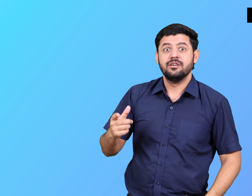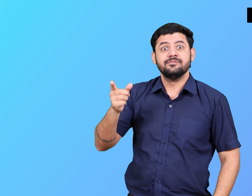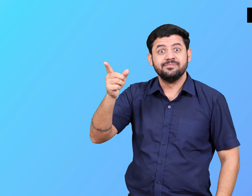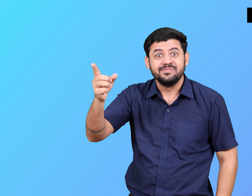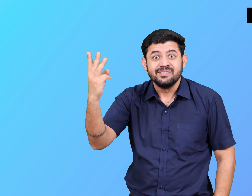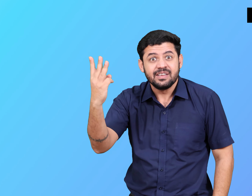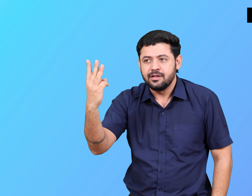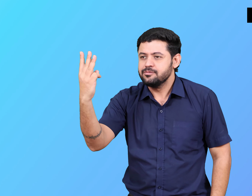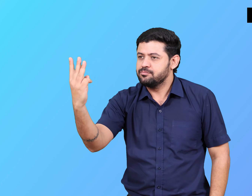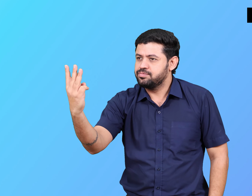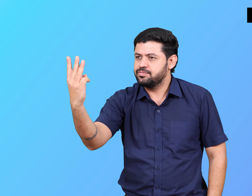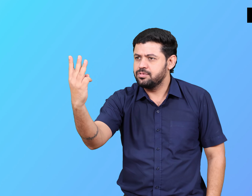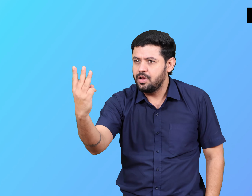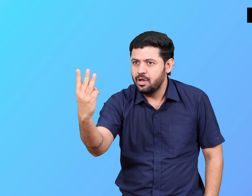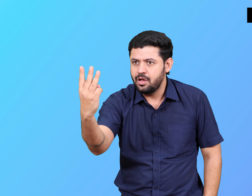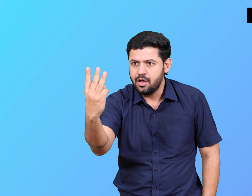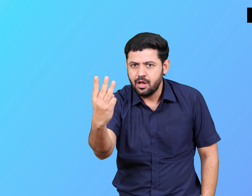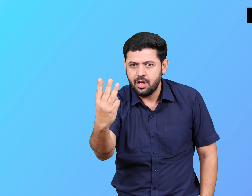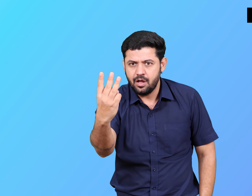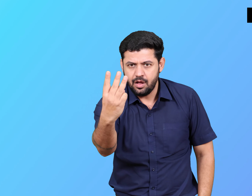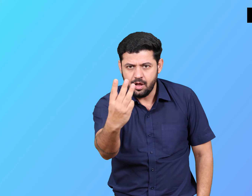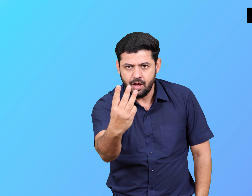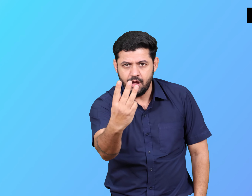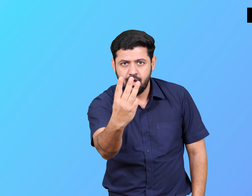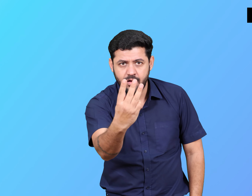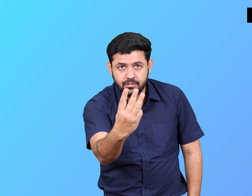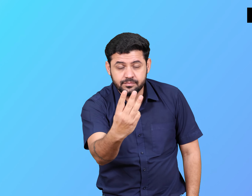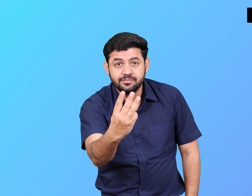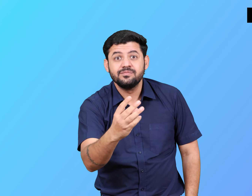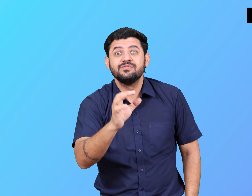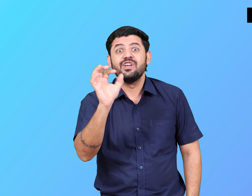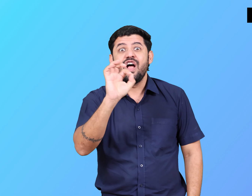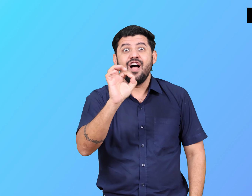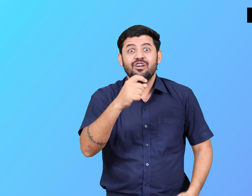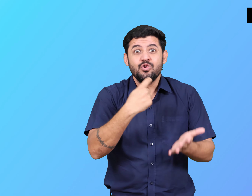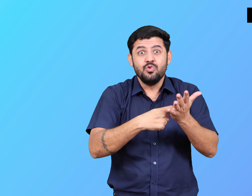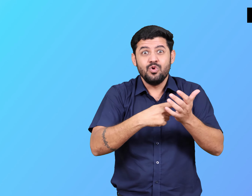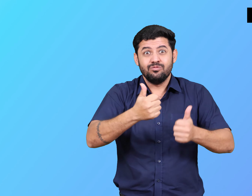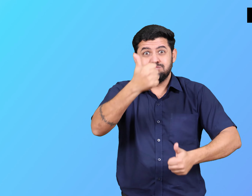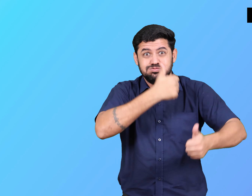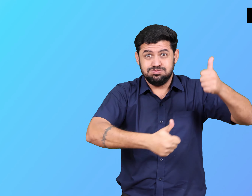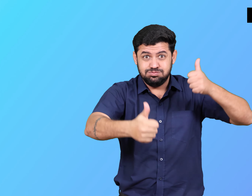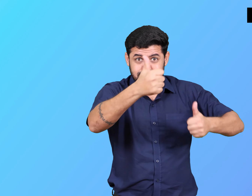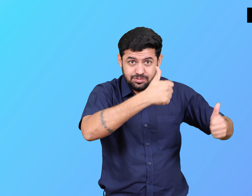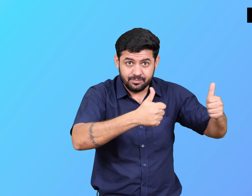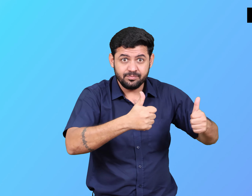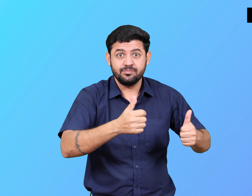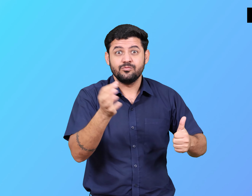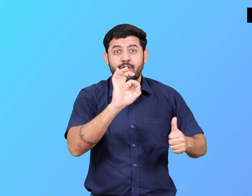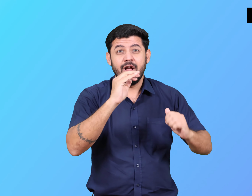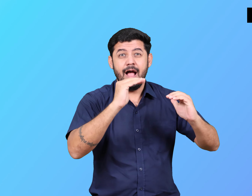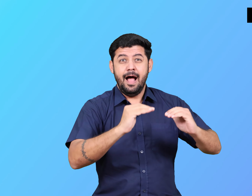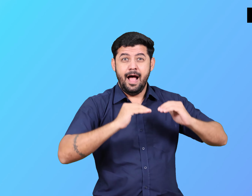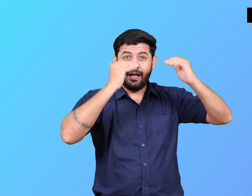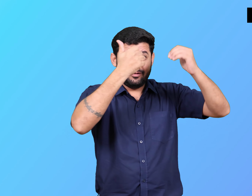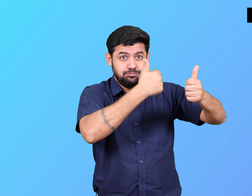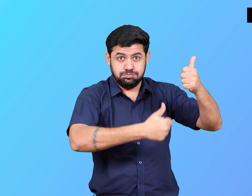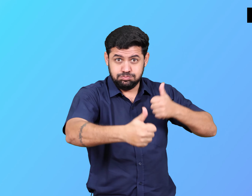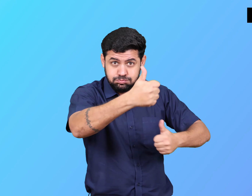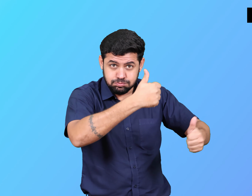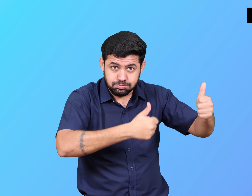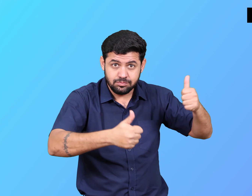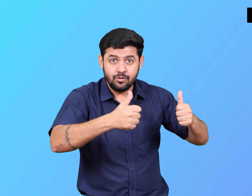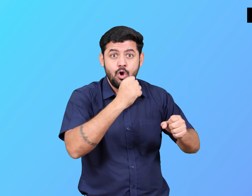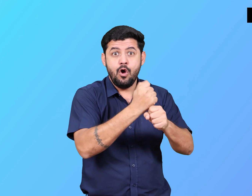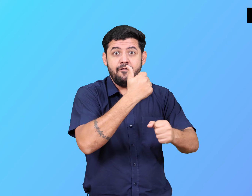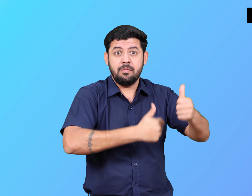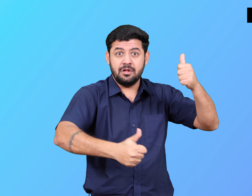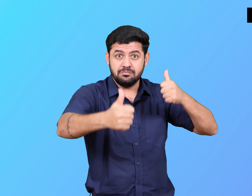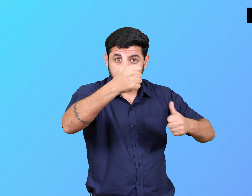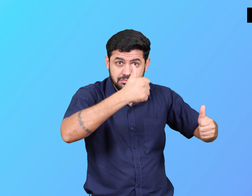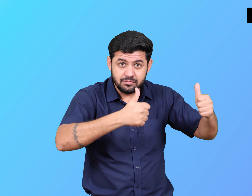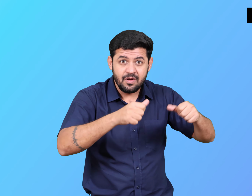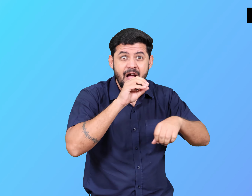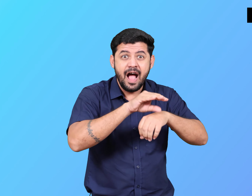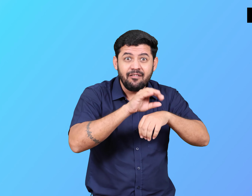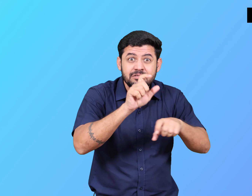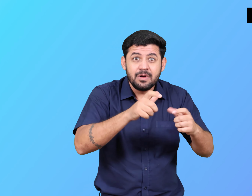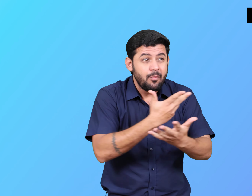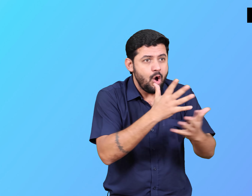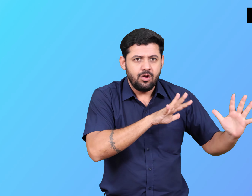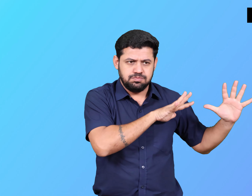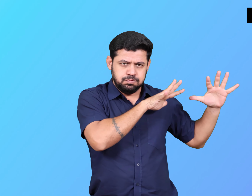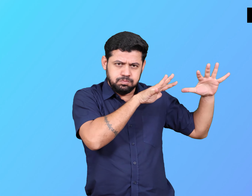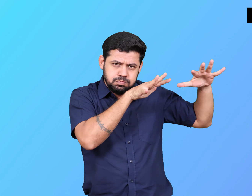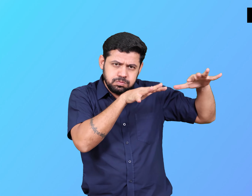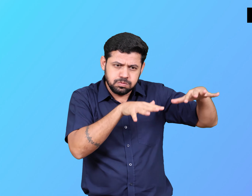When they came out, the regional rulers, high officials, governors and advisers crowded around them.